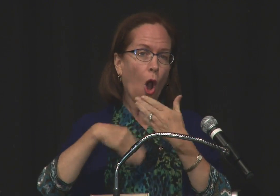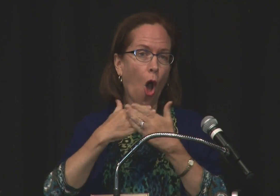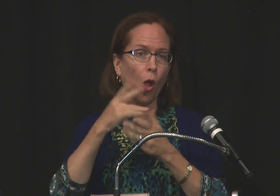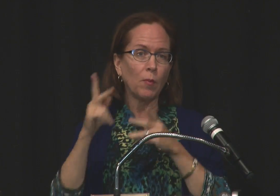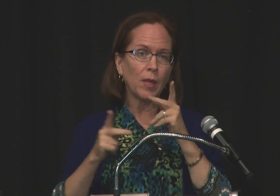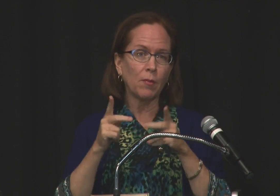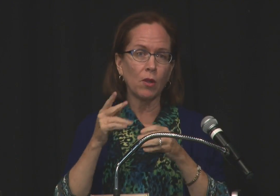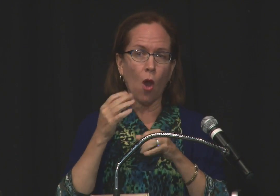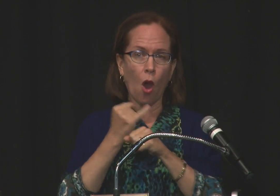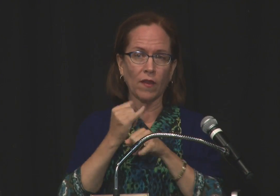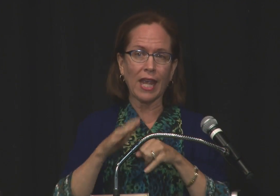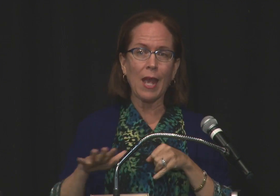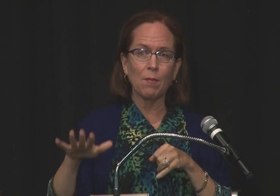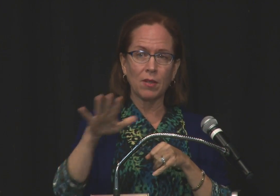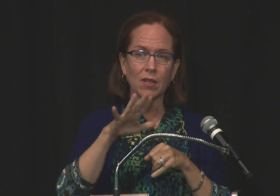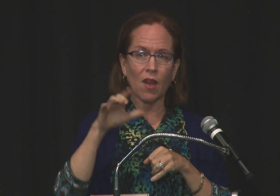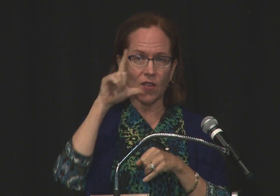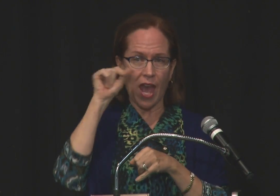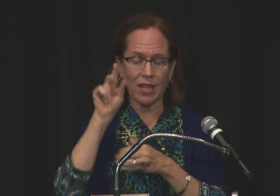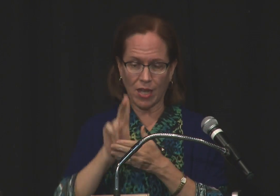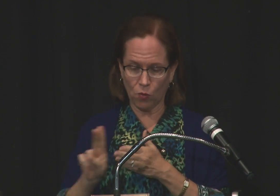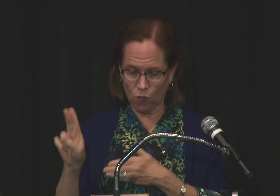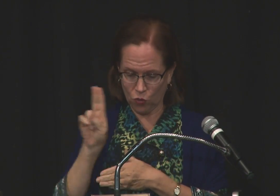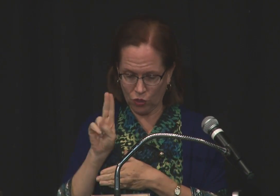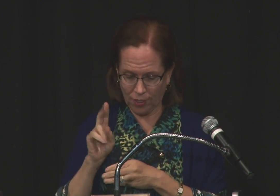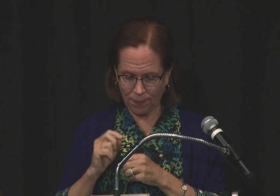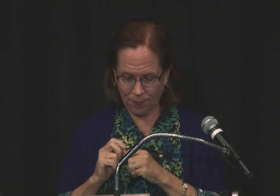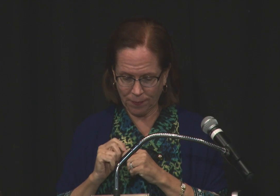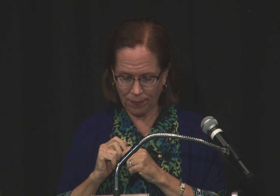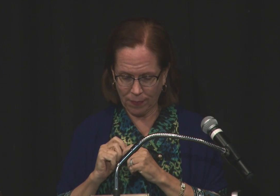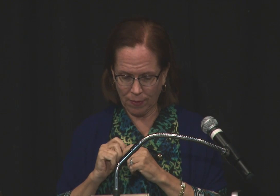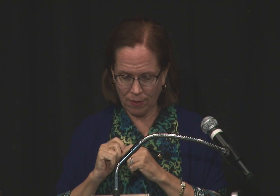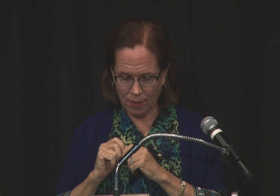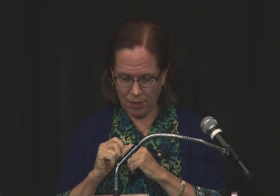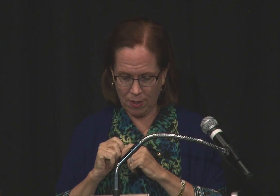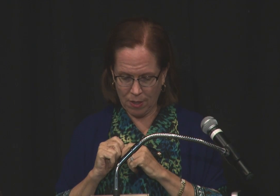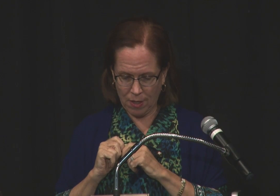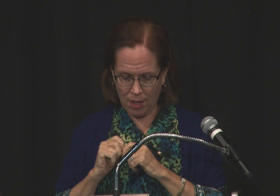all people on the campus of Gallaudet University.